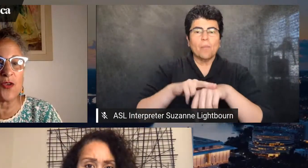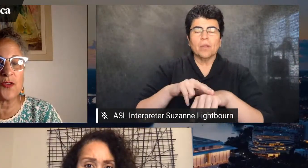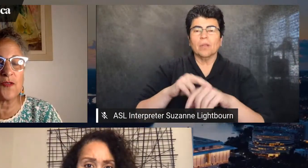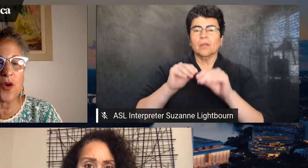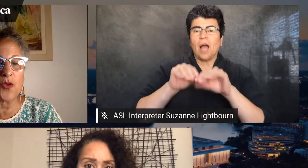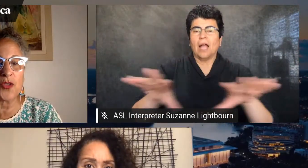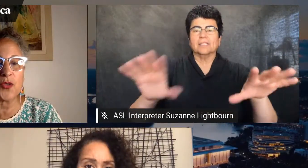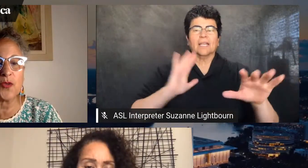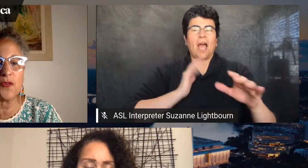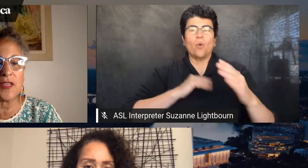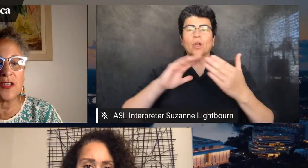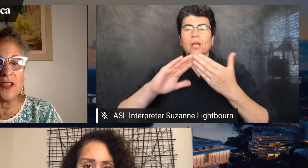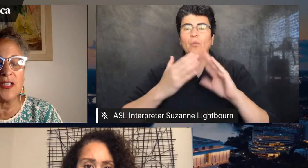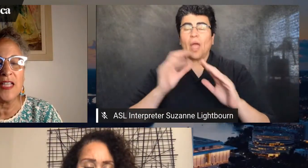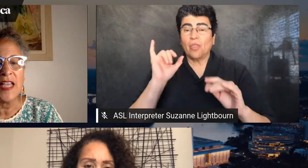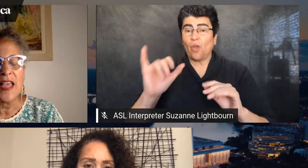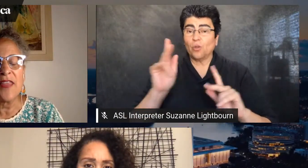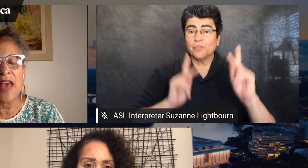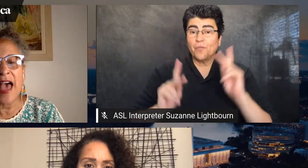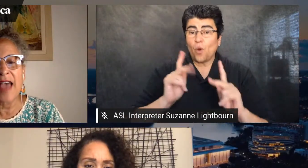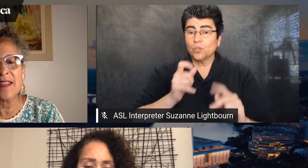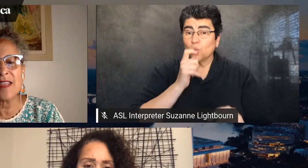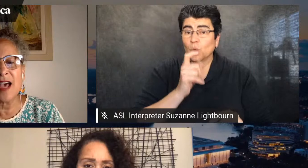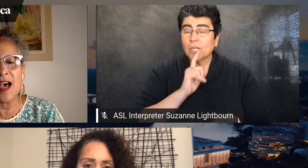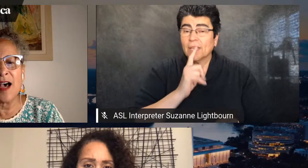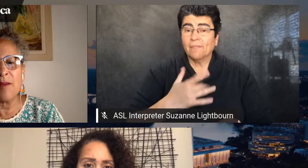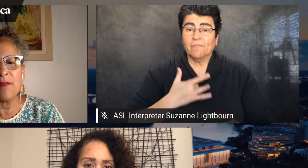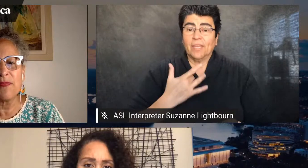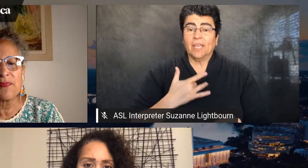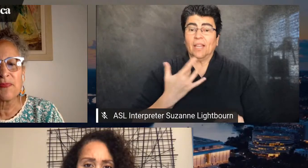and those folks who feel that whether they are